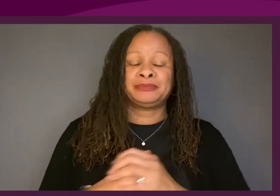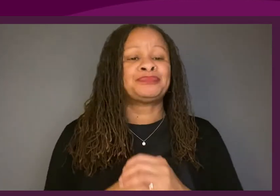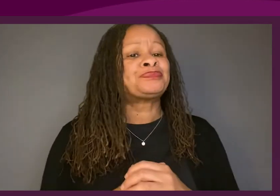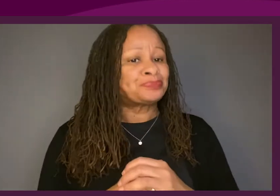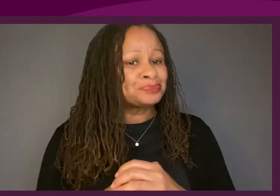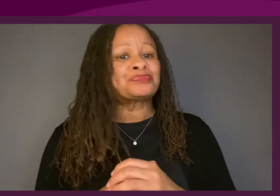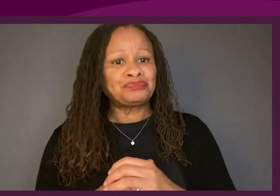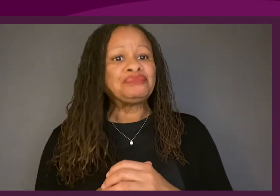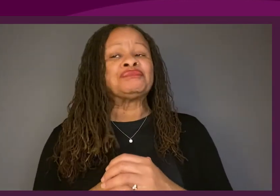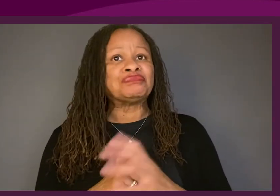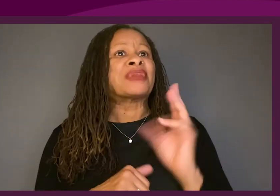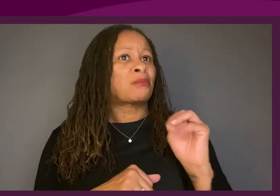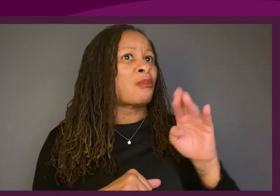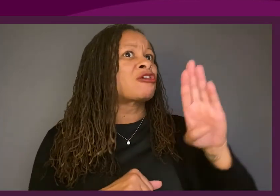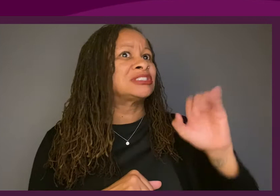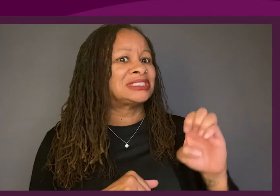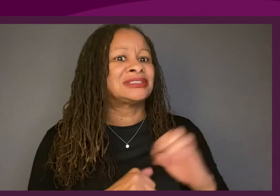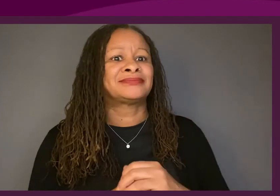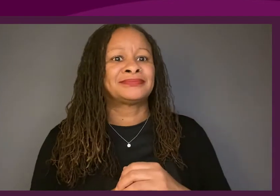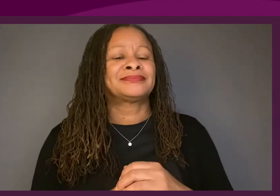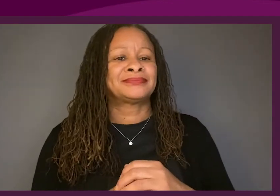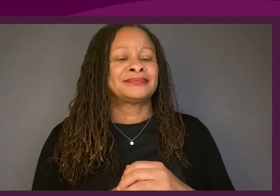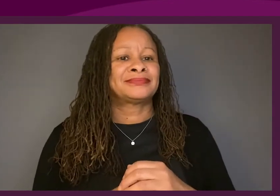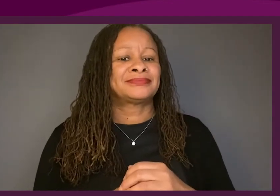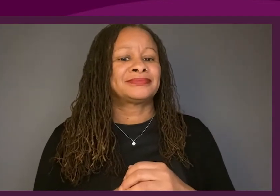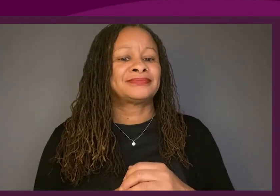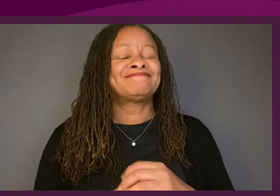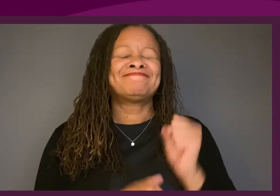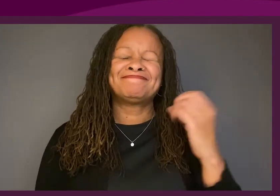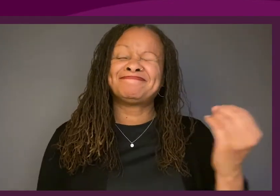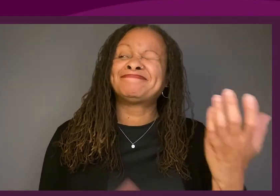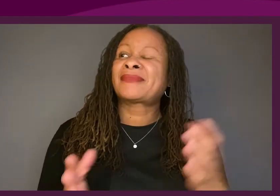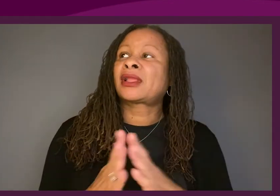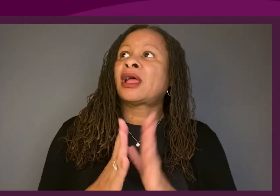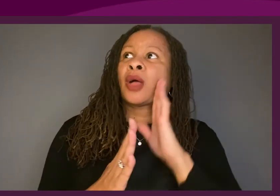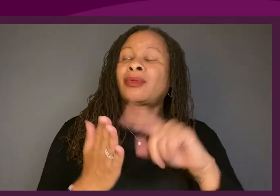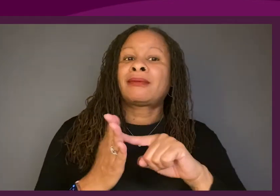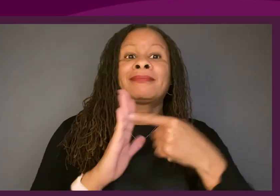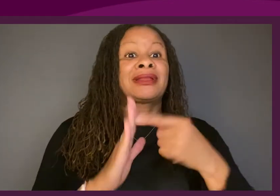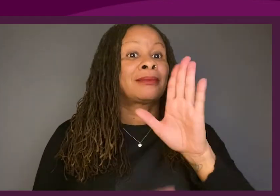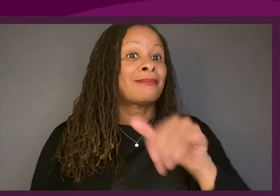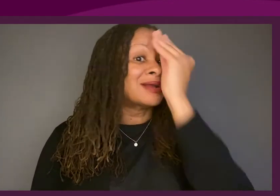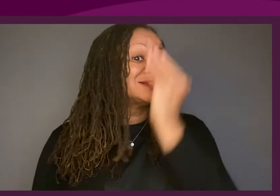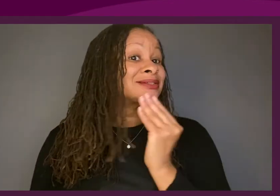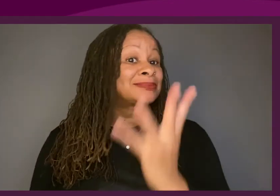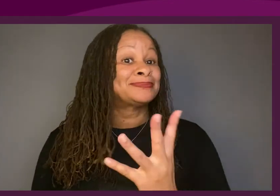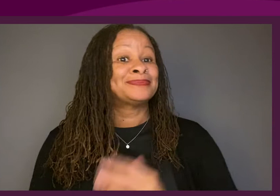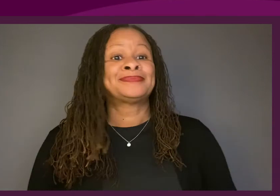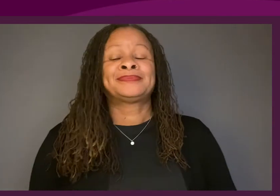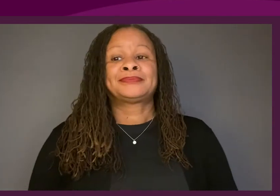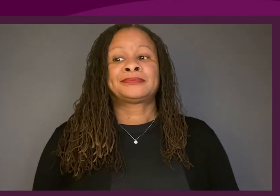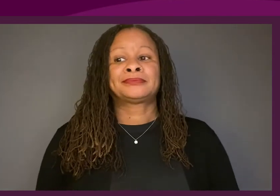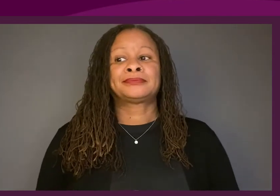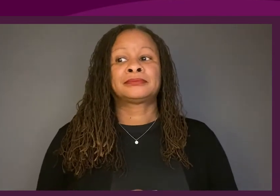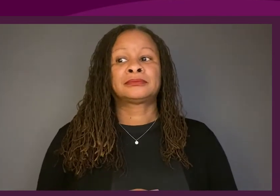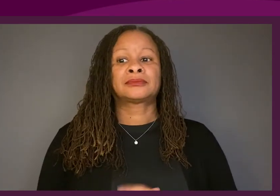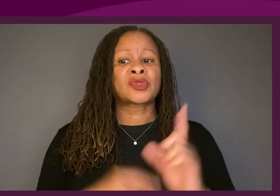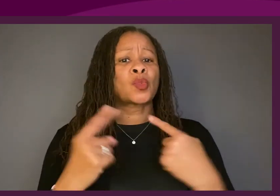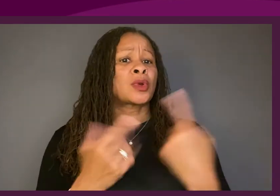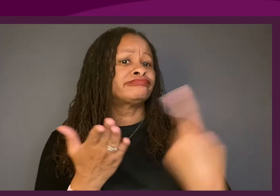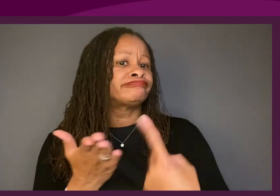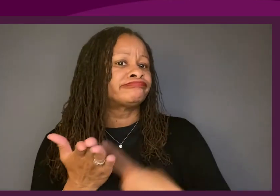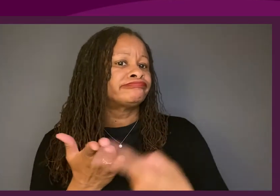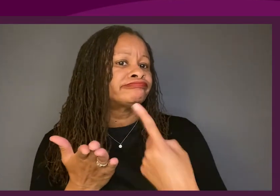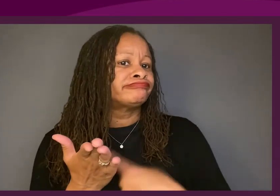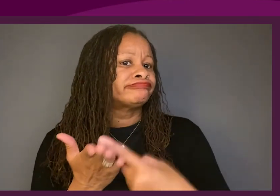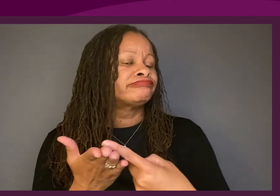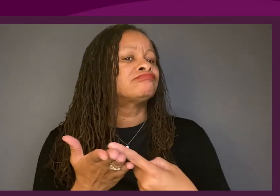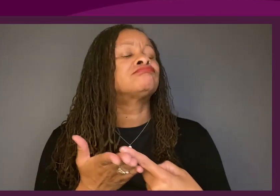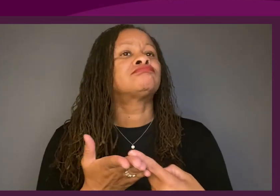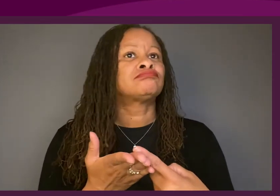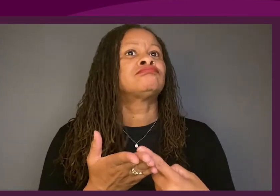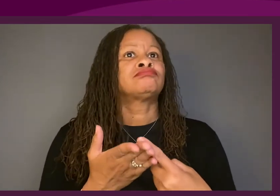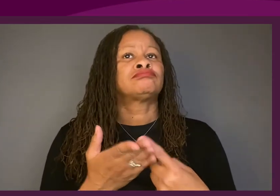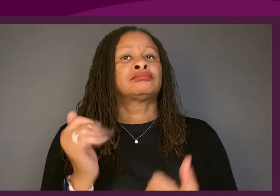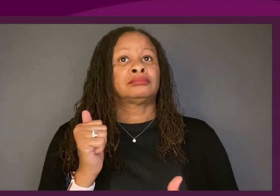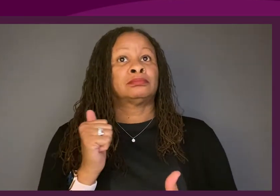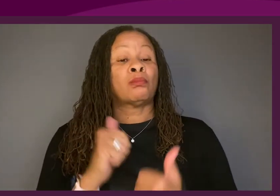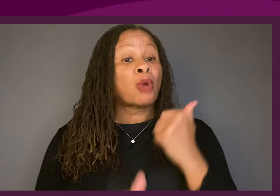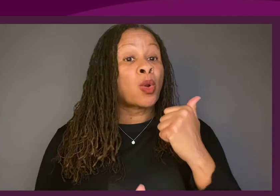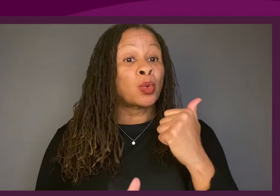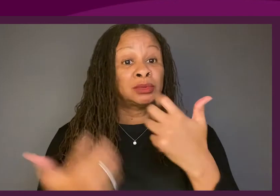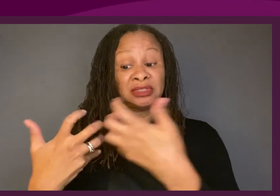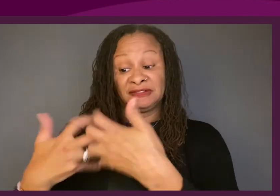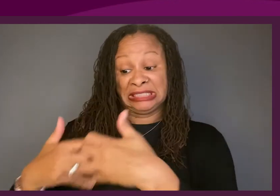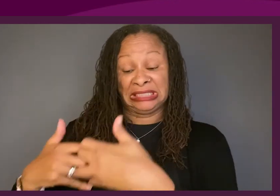Let me begin by saying that when we're talking about most facilities, over the period of